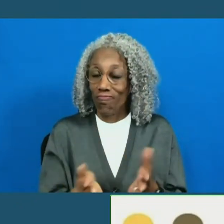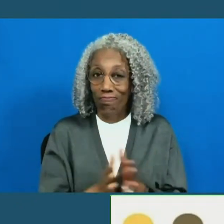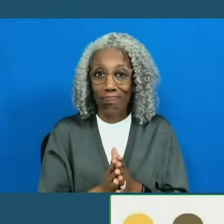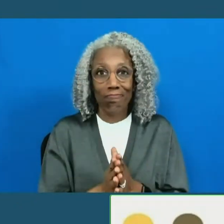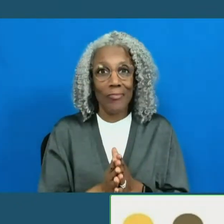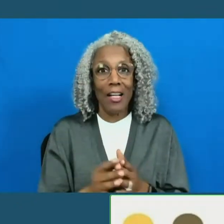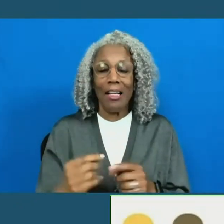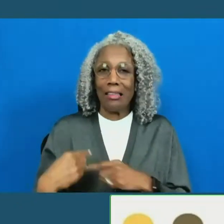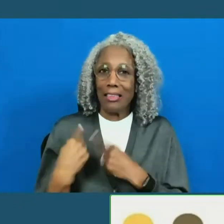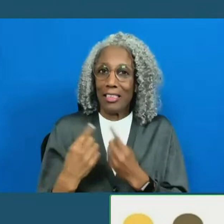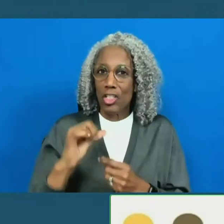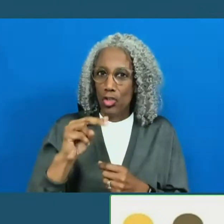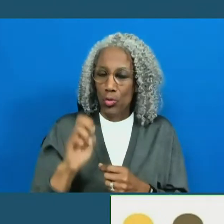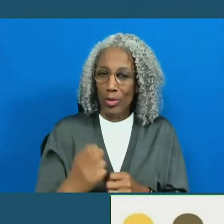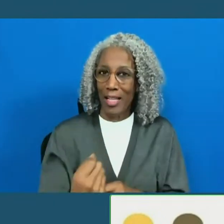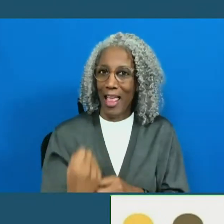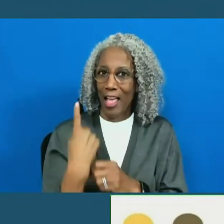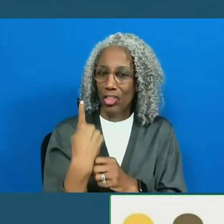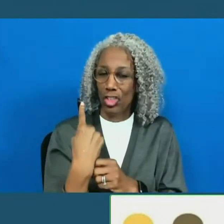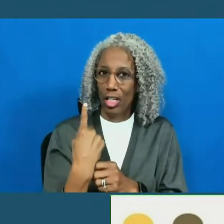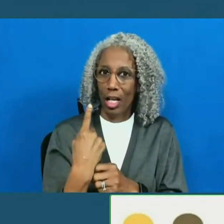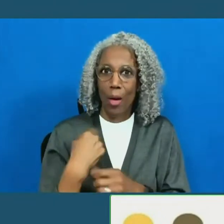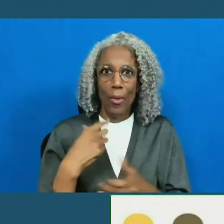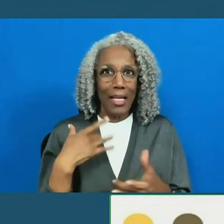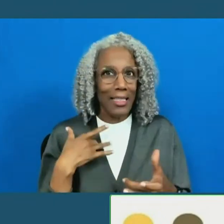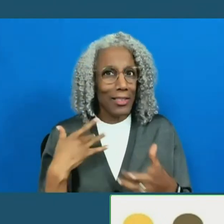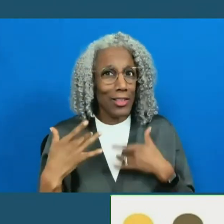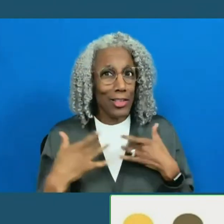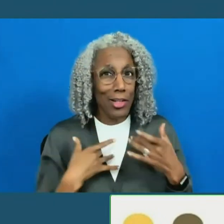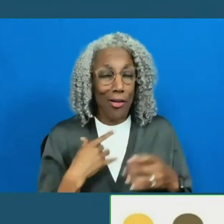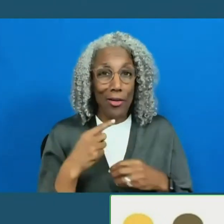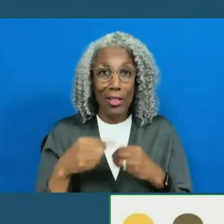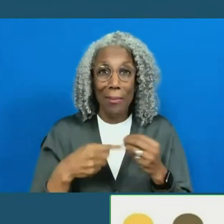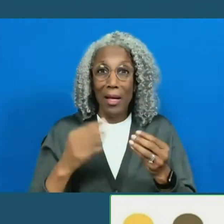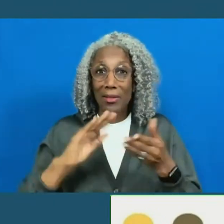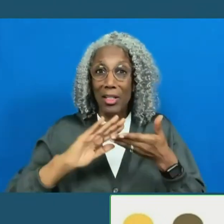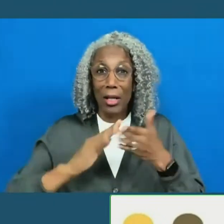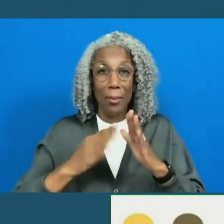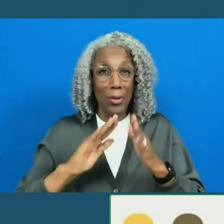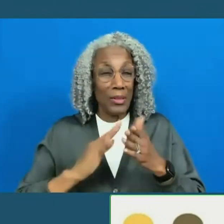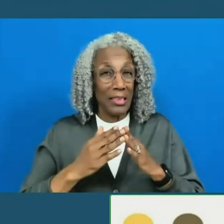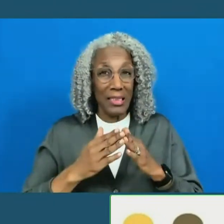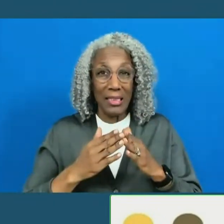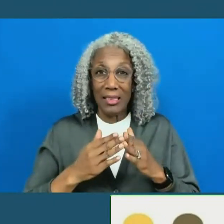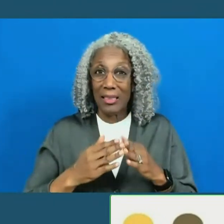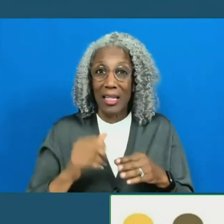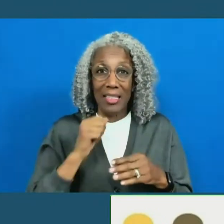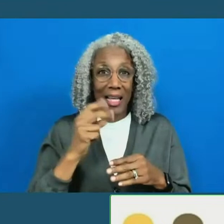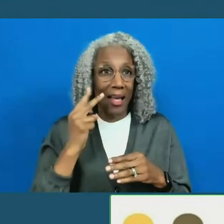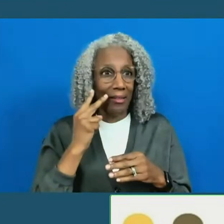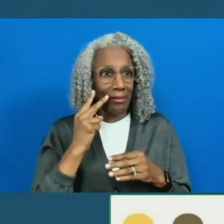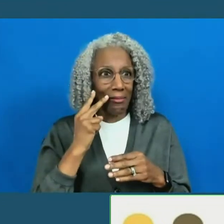year. And we are very concerned